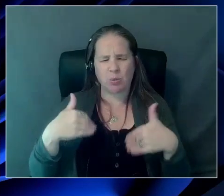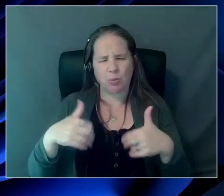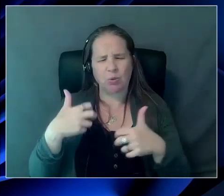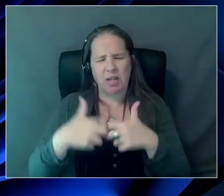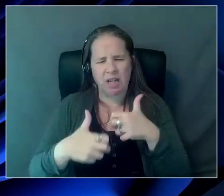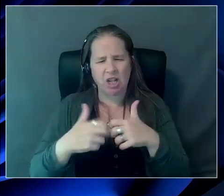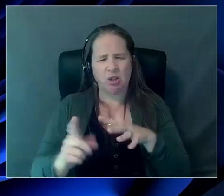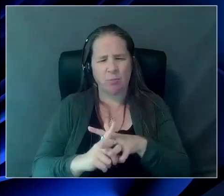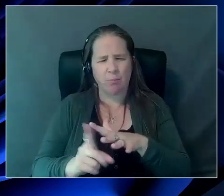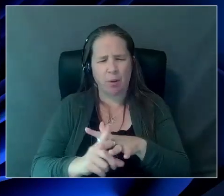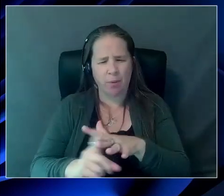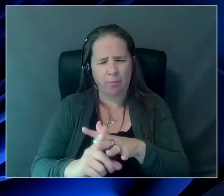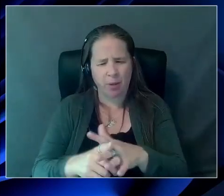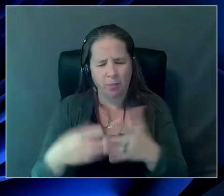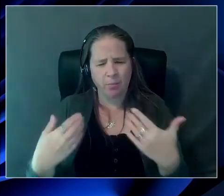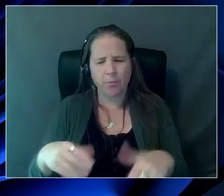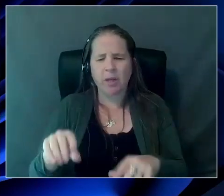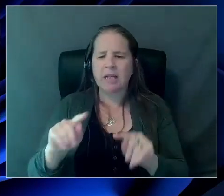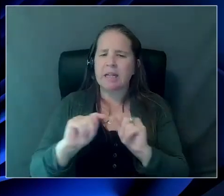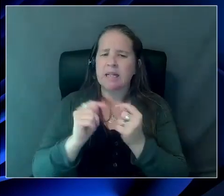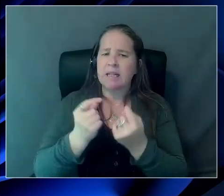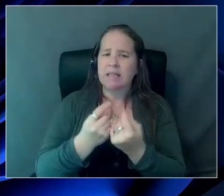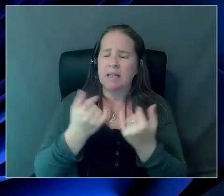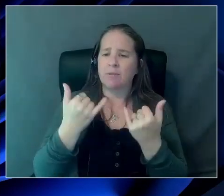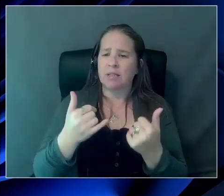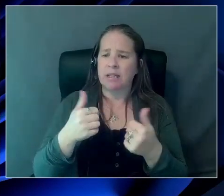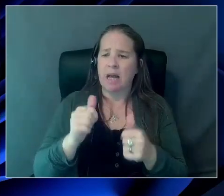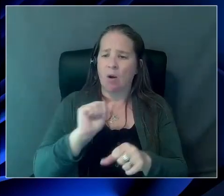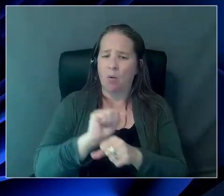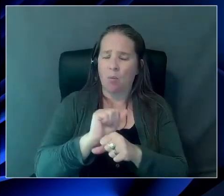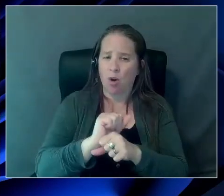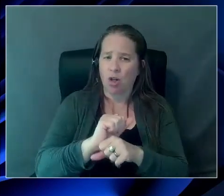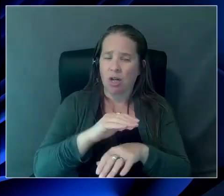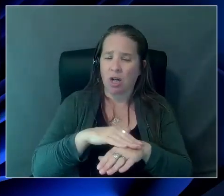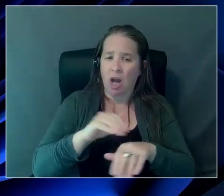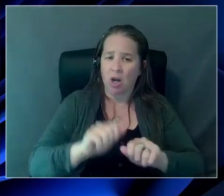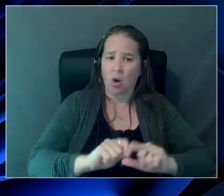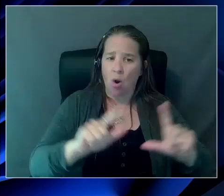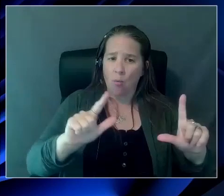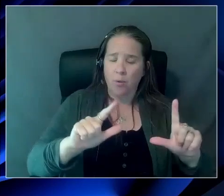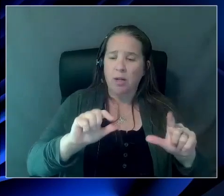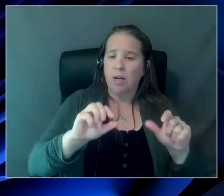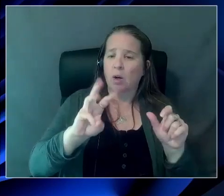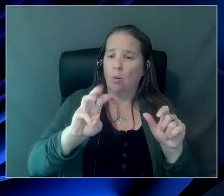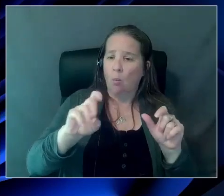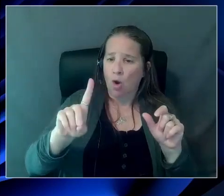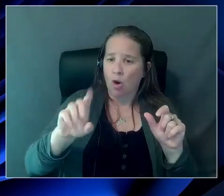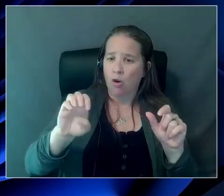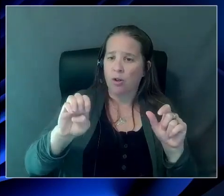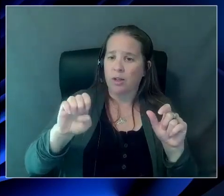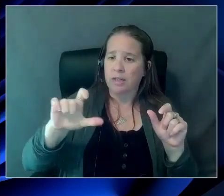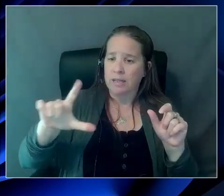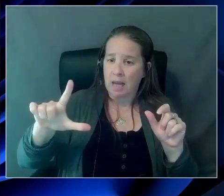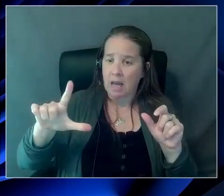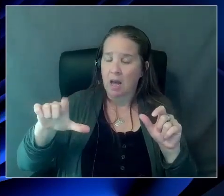Teams is rolling out the ability to open word, PowerPoint, excel in the desktop app so that you're not necessarily in the web